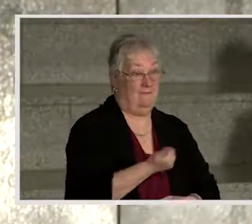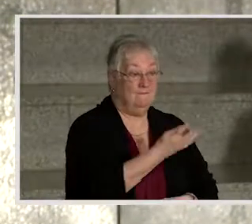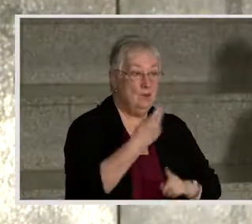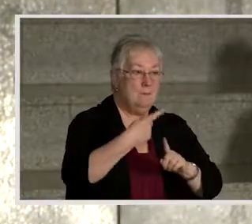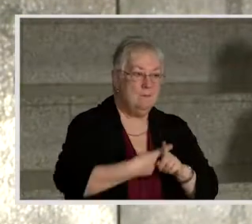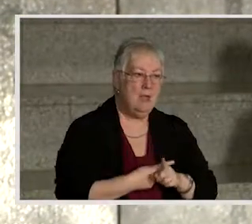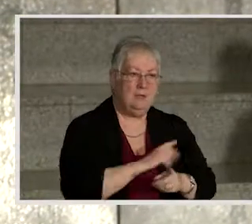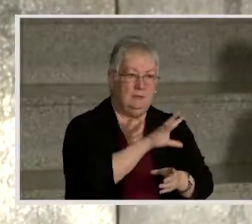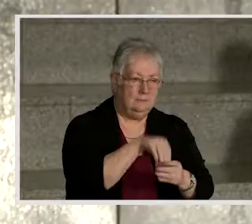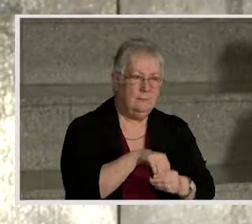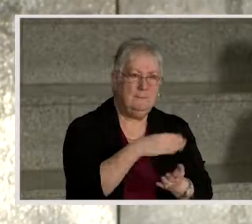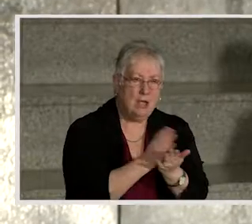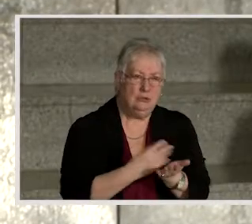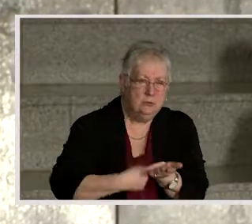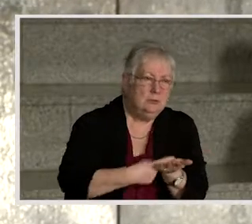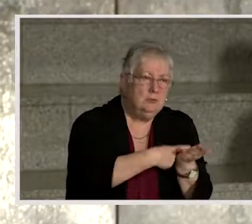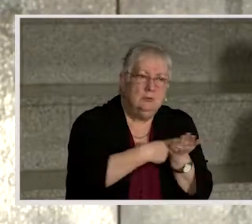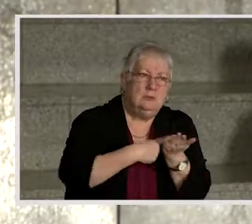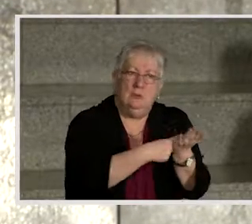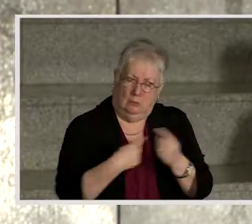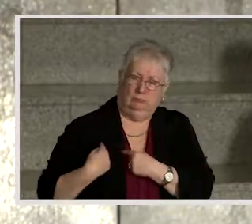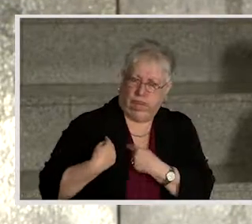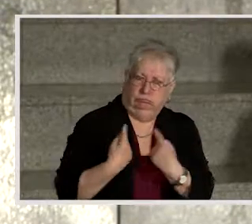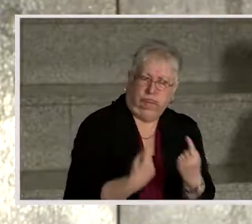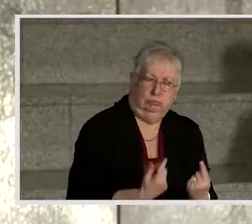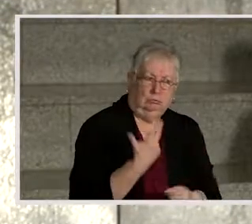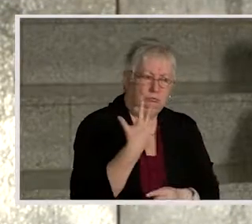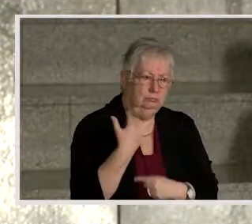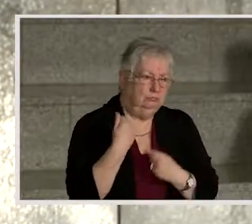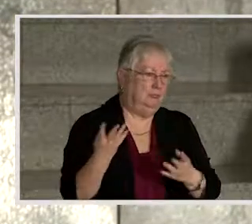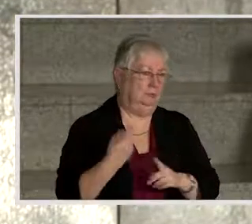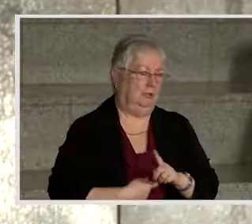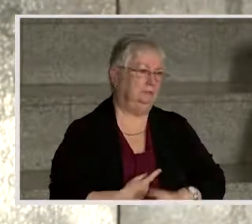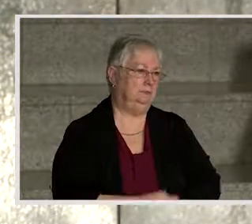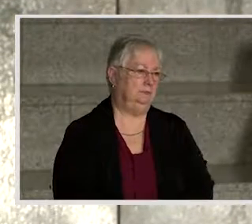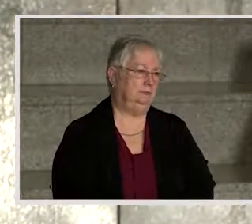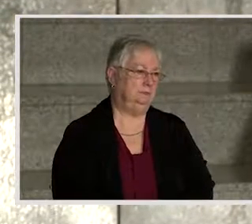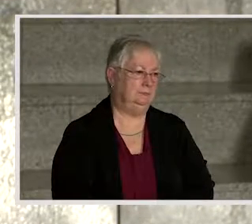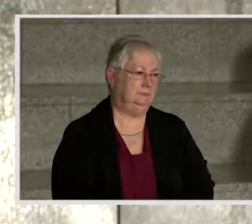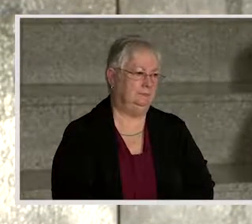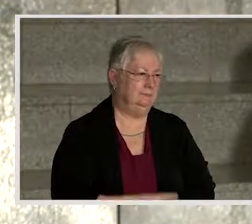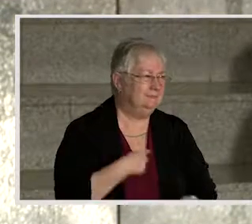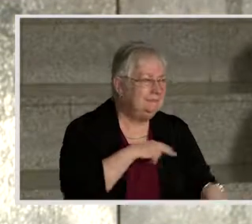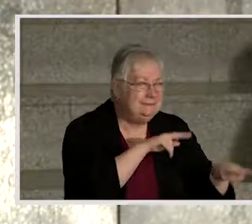FORWARD TO HEARING FROM YOU AS WE PUT SHAPE AND FINE POINTS